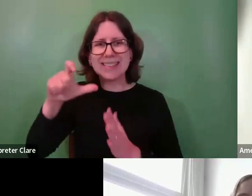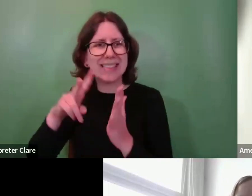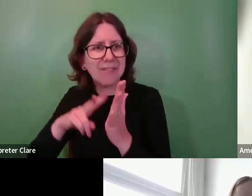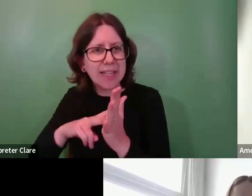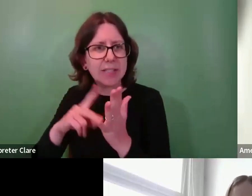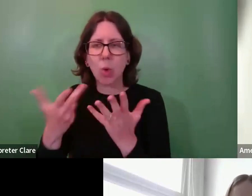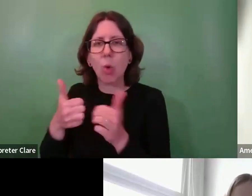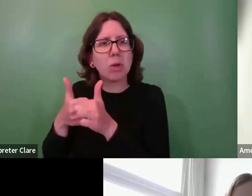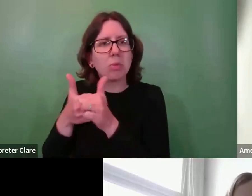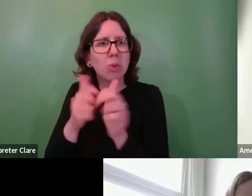will be looking out for.